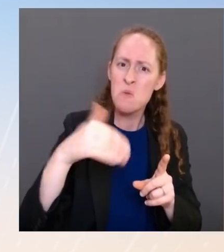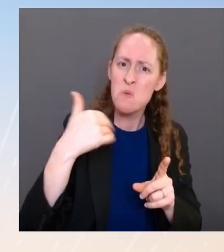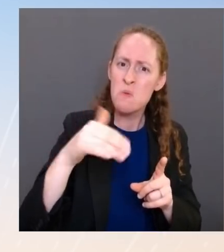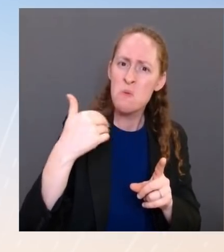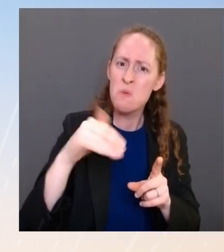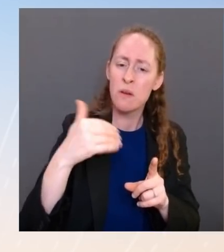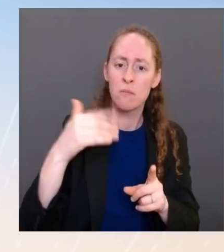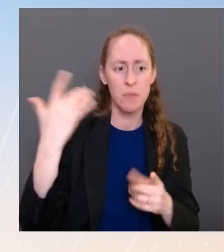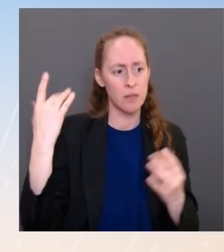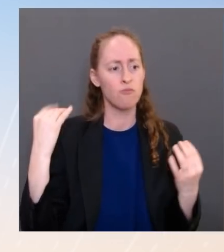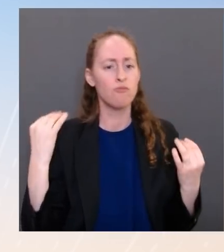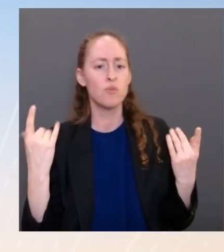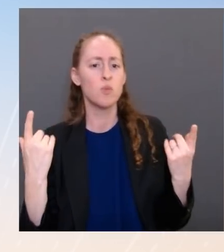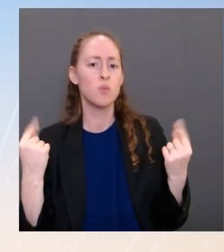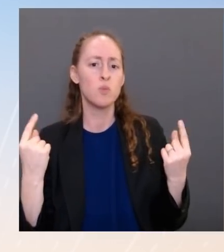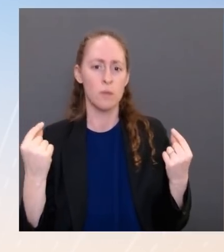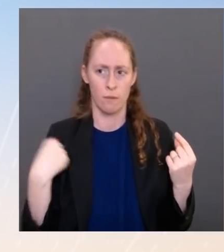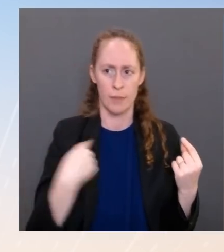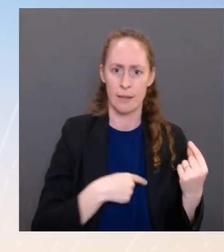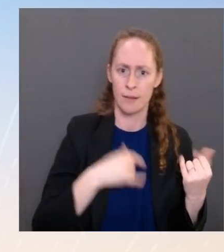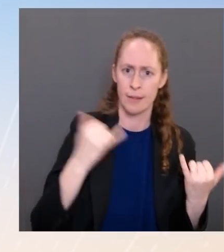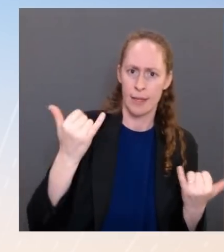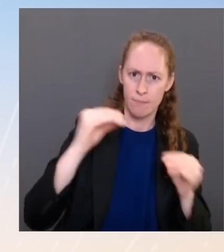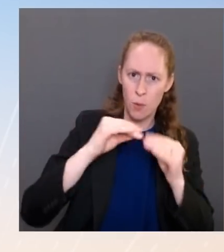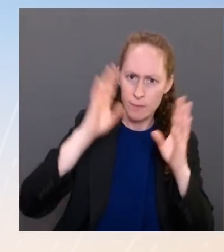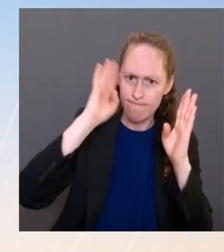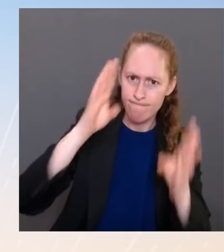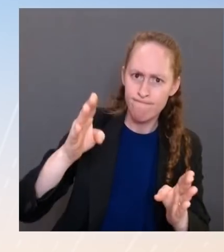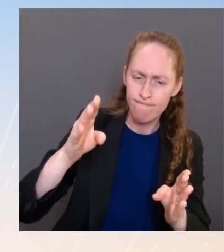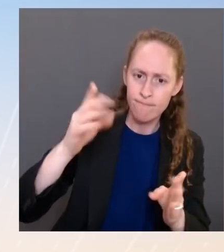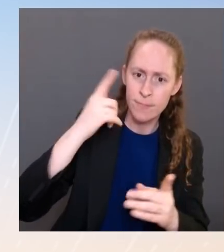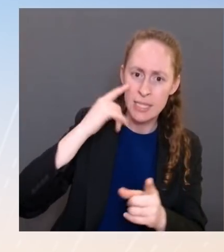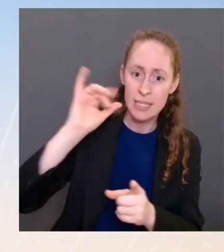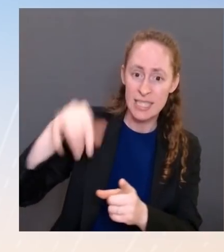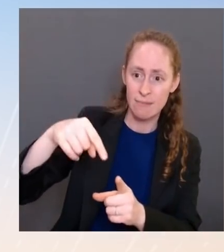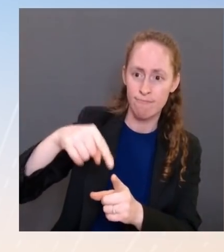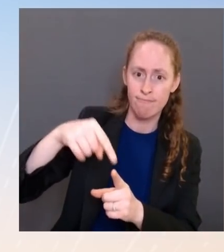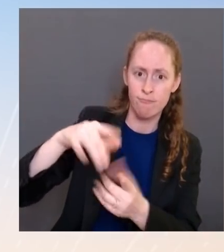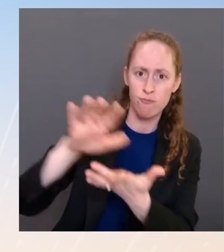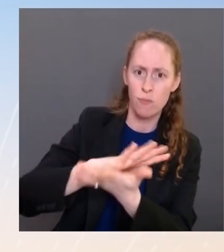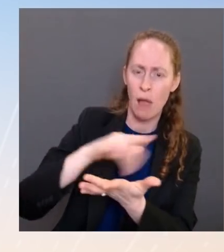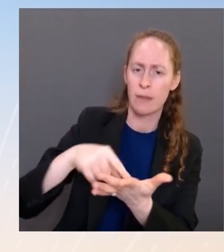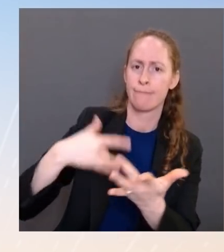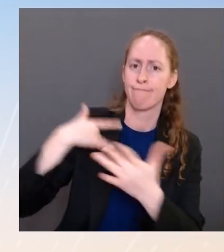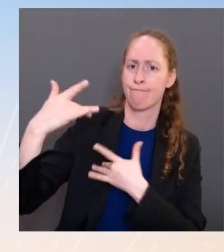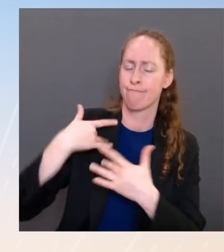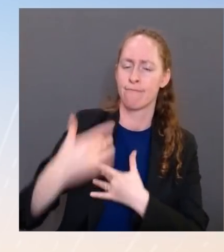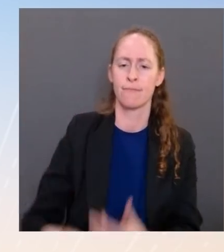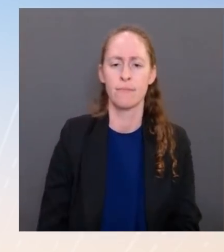on preparing what options are possible. The Press: Right, since 1973. You know, there's been a stronger fight